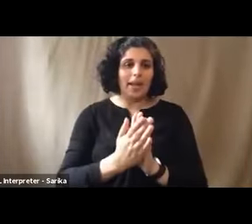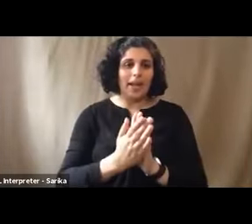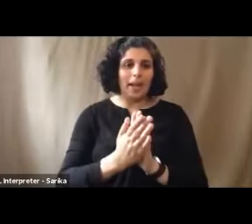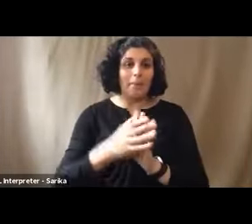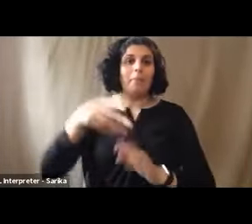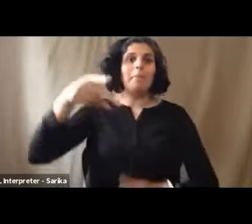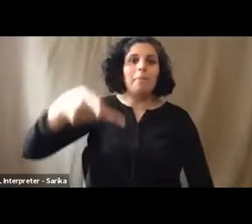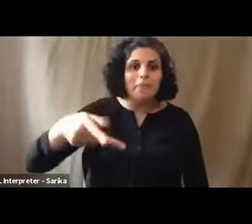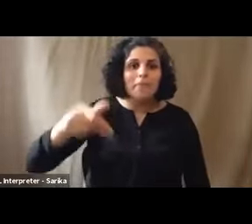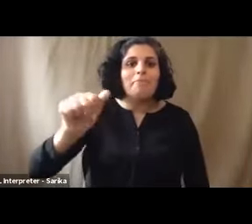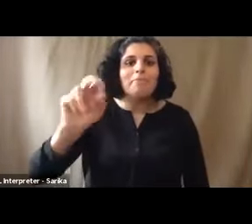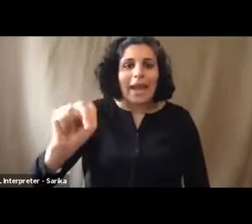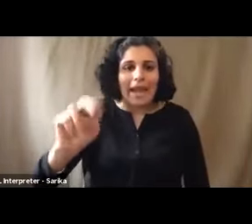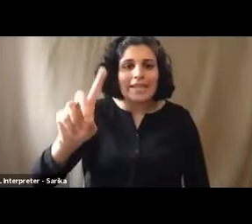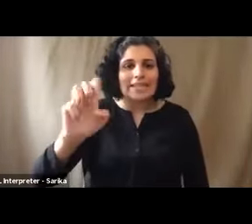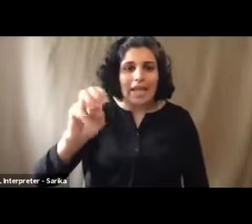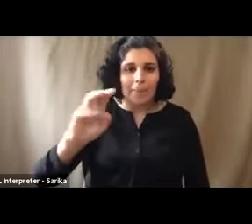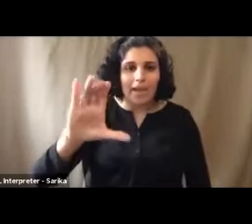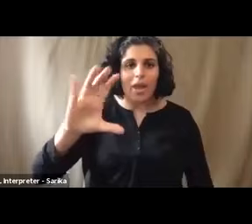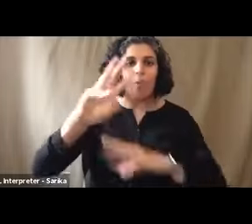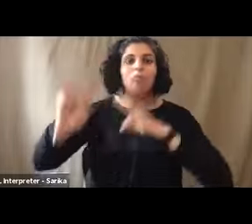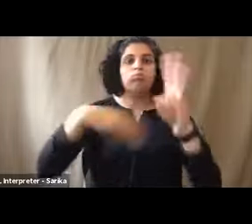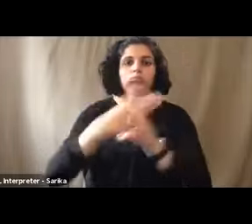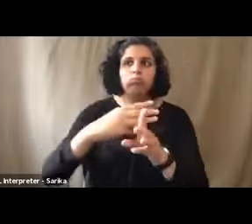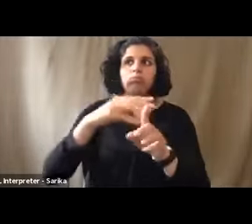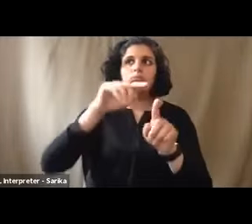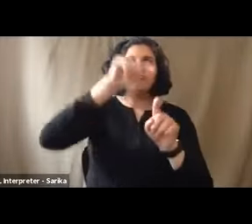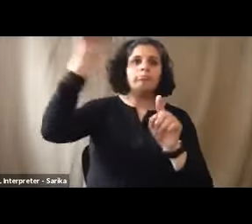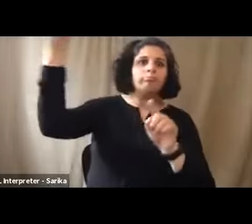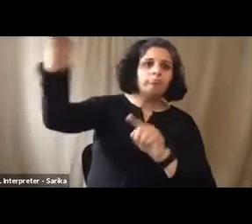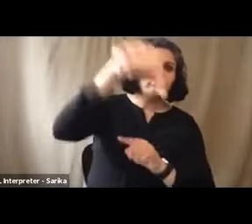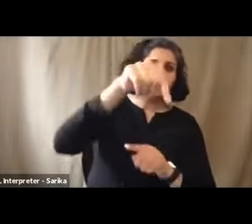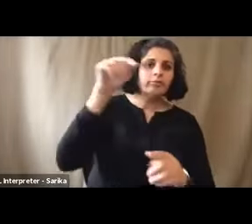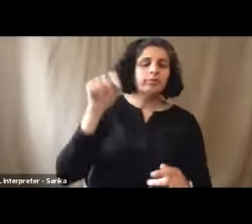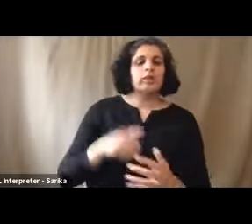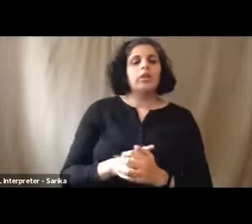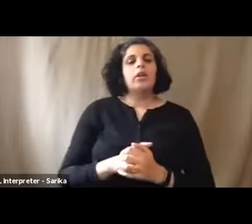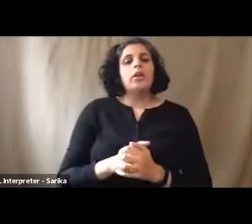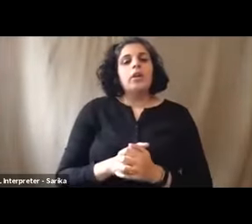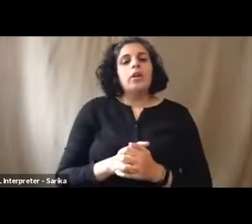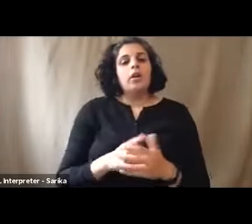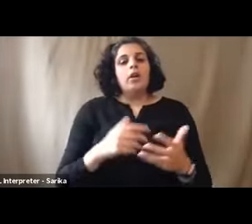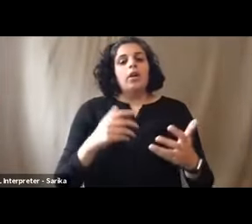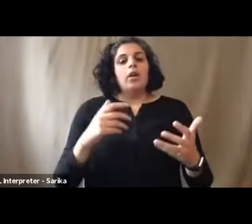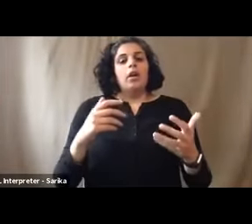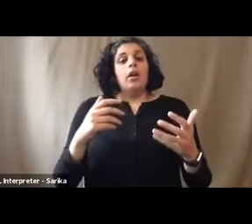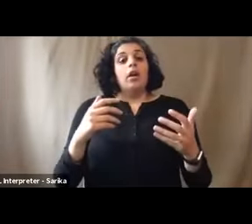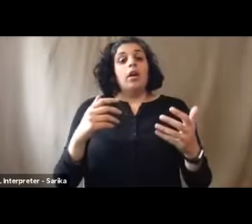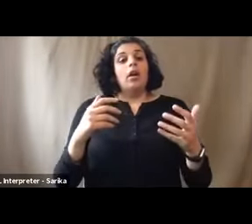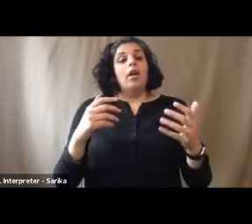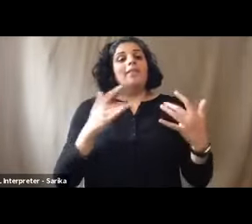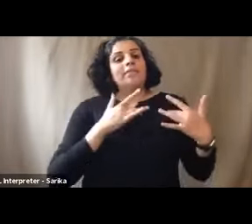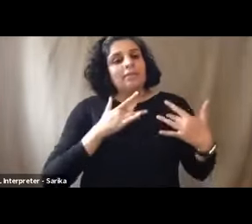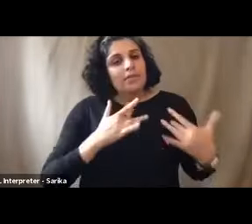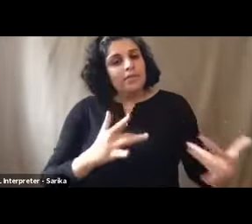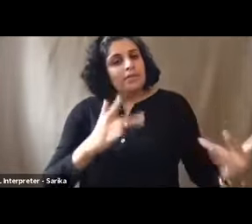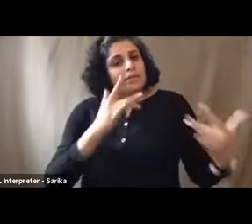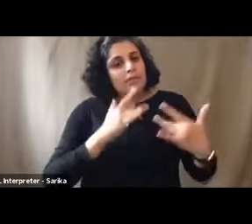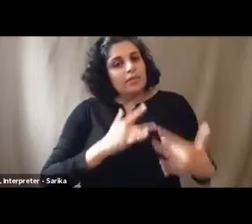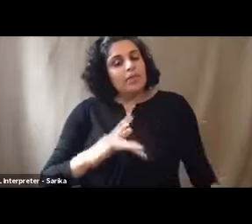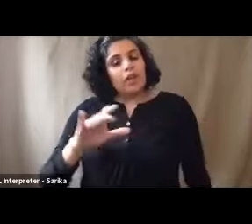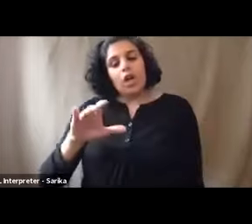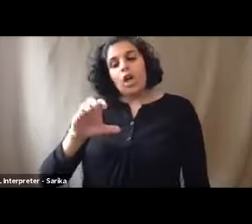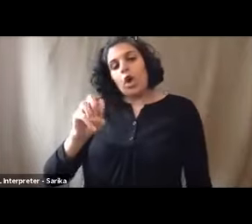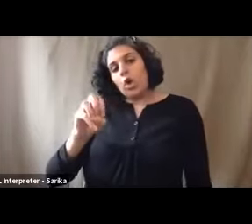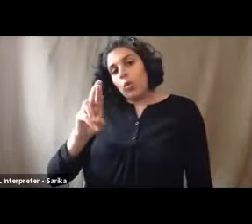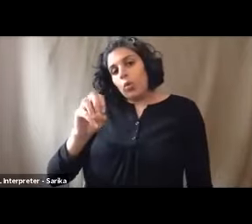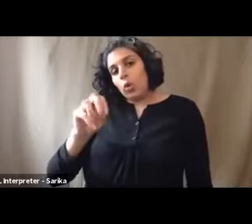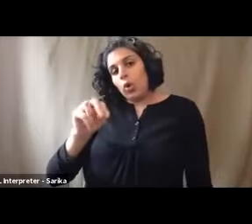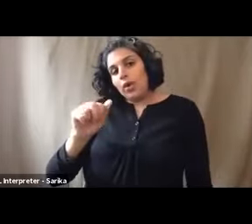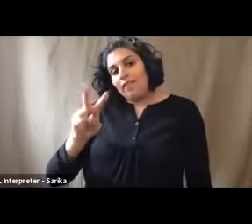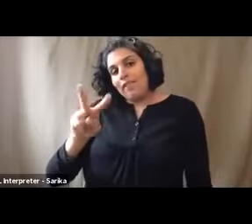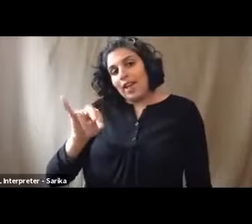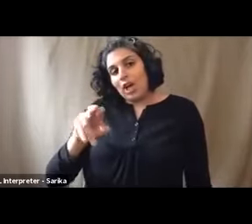However, typically coronaviruses are unique to the species of animal they come from, such